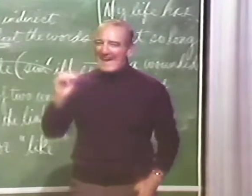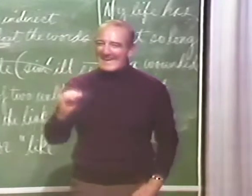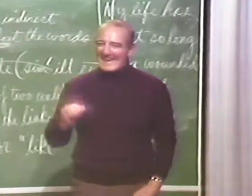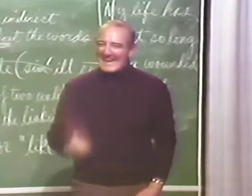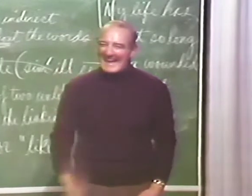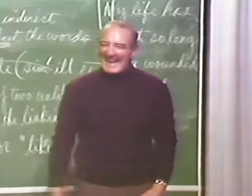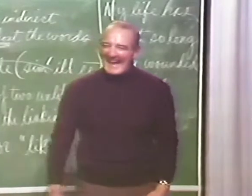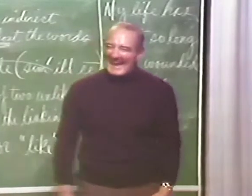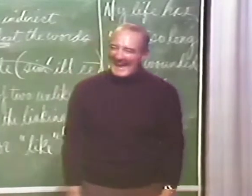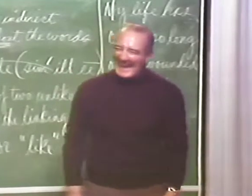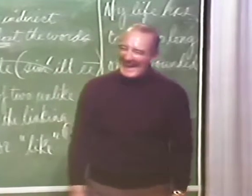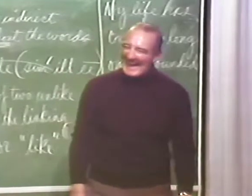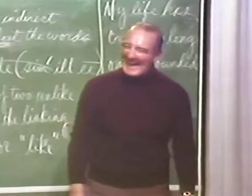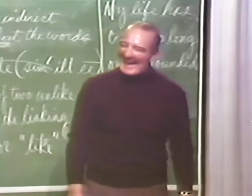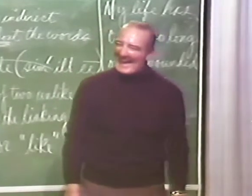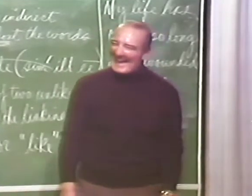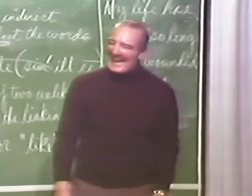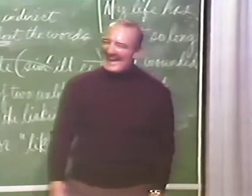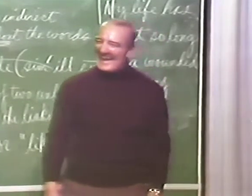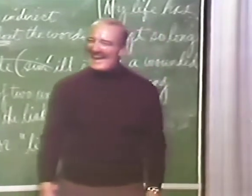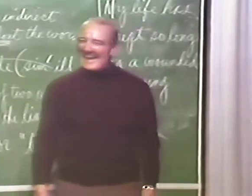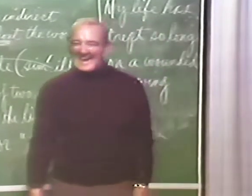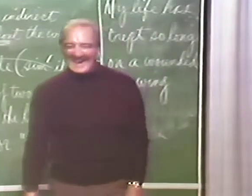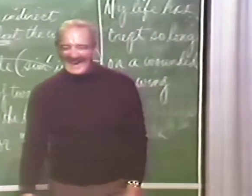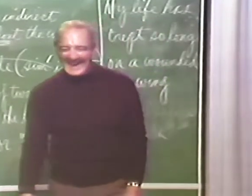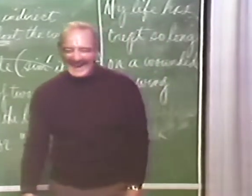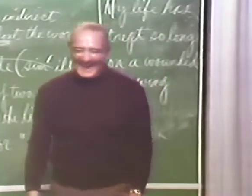WHO LOOK TWICE AT AN OLD MAN. HA HA!